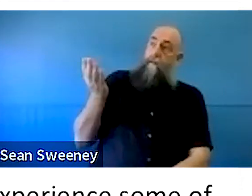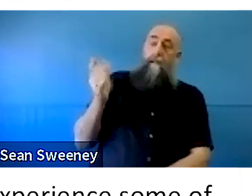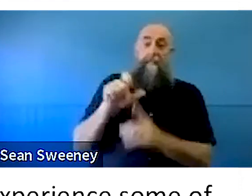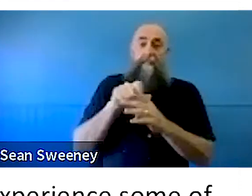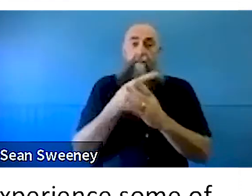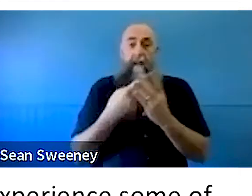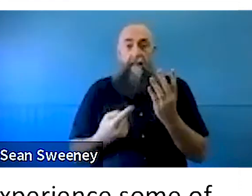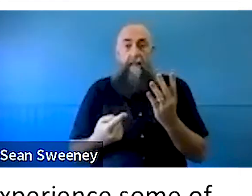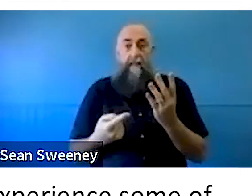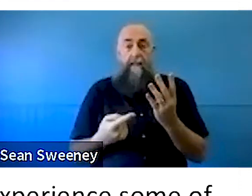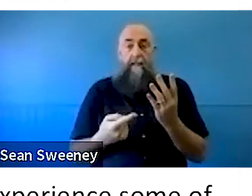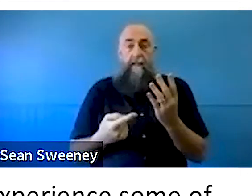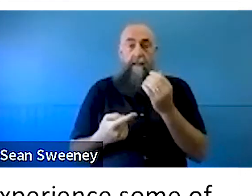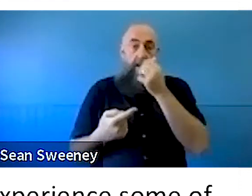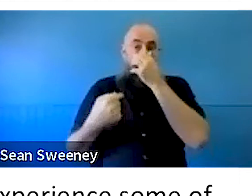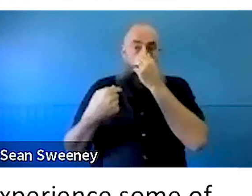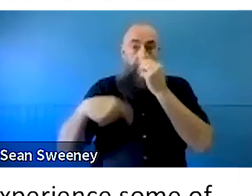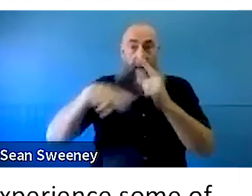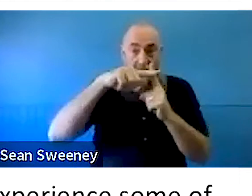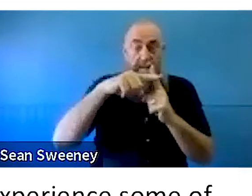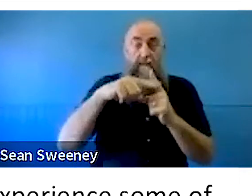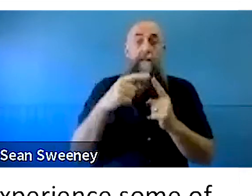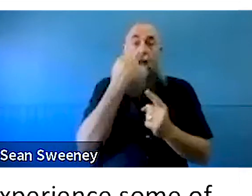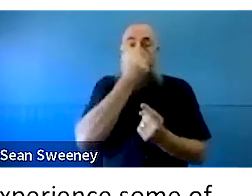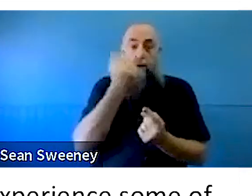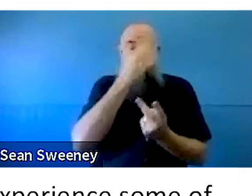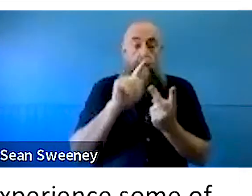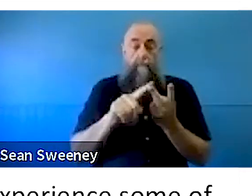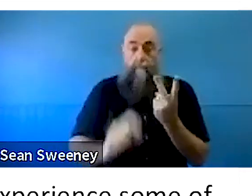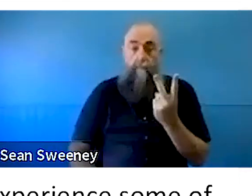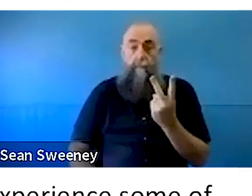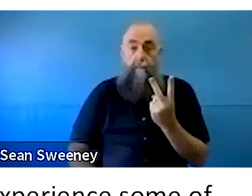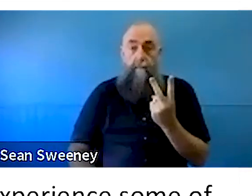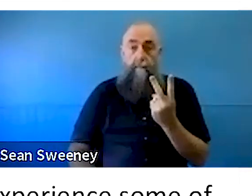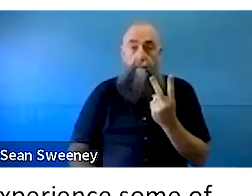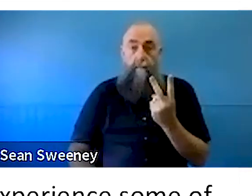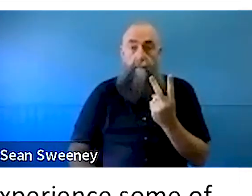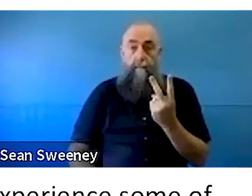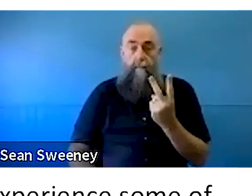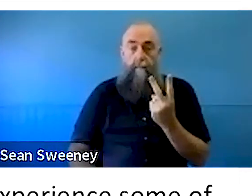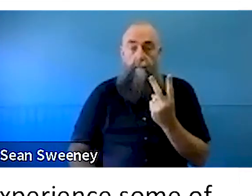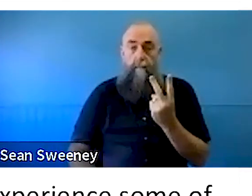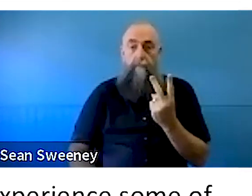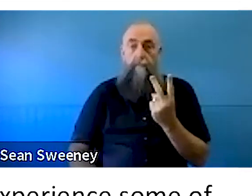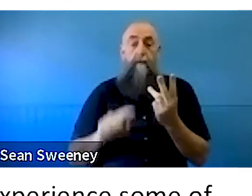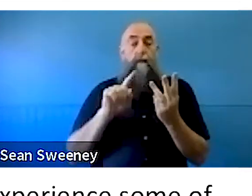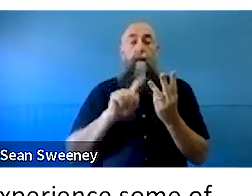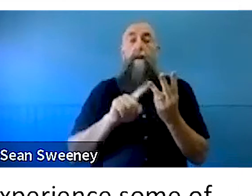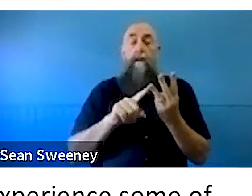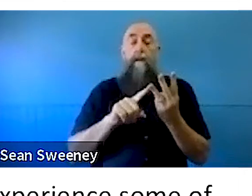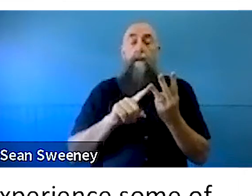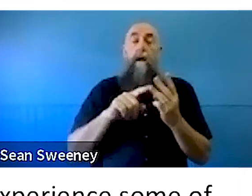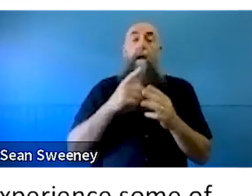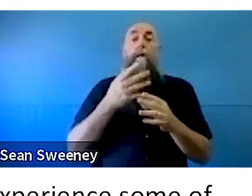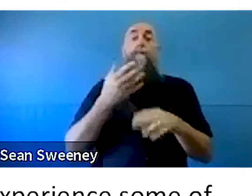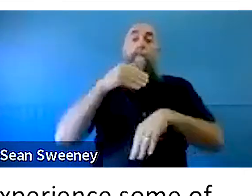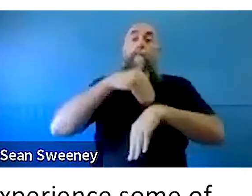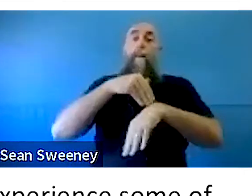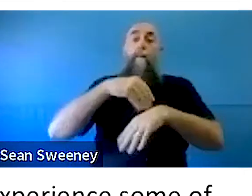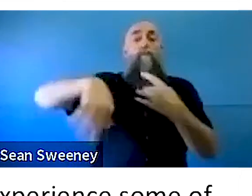Aboriginal can create greater social issues that should be faced.